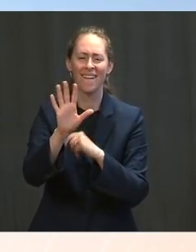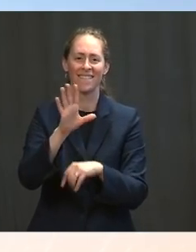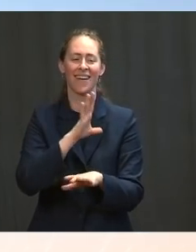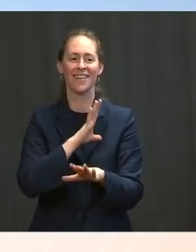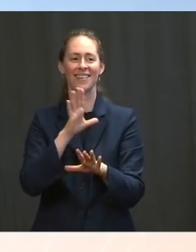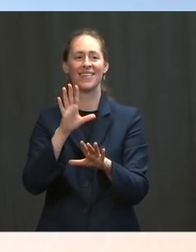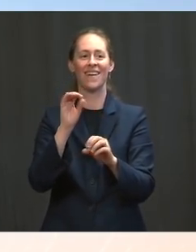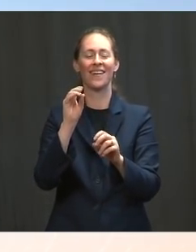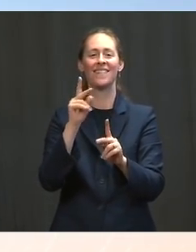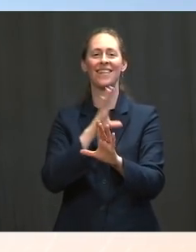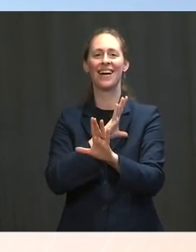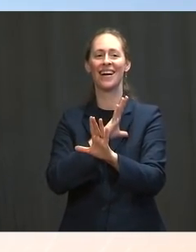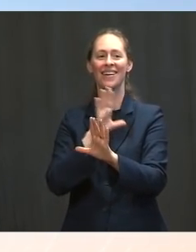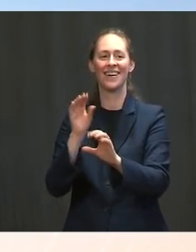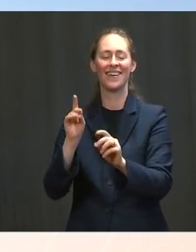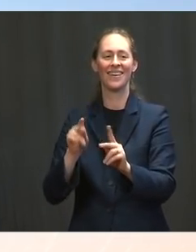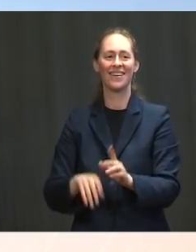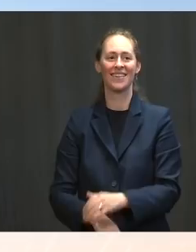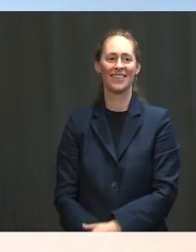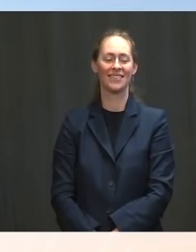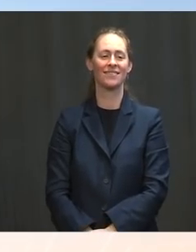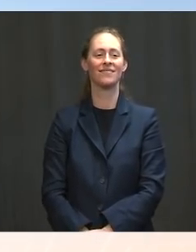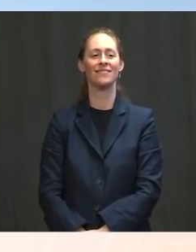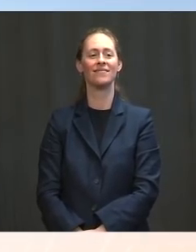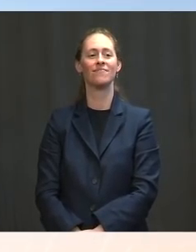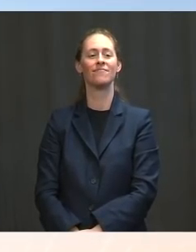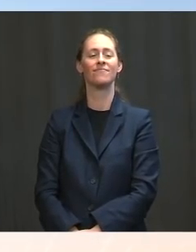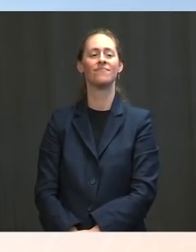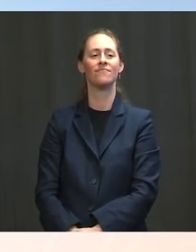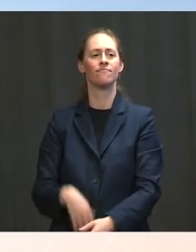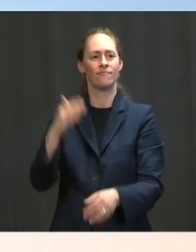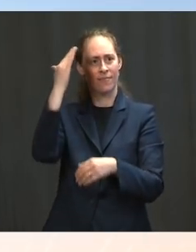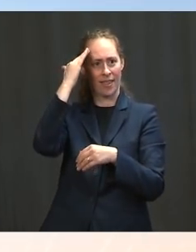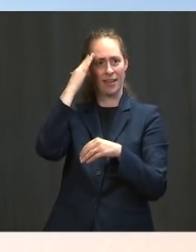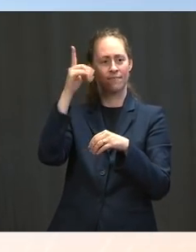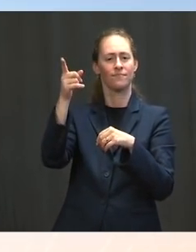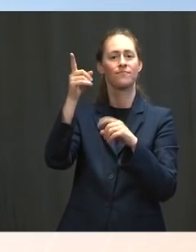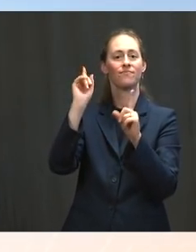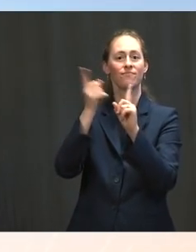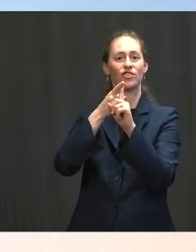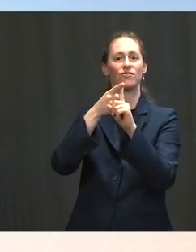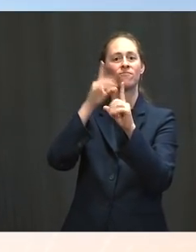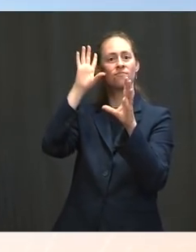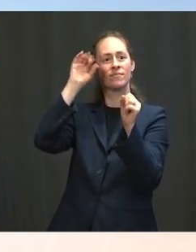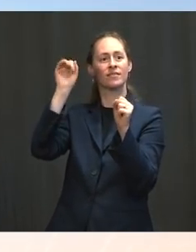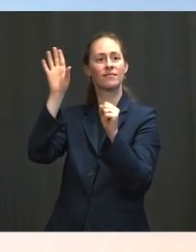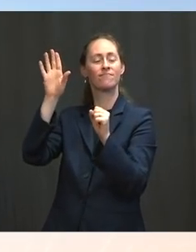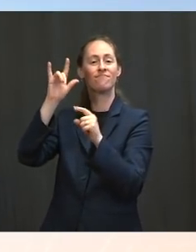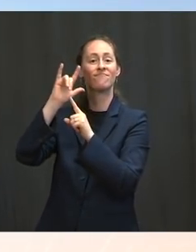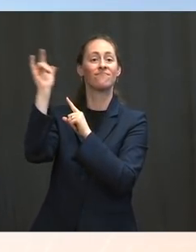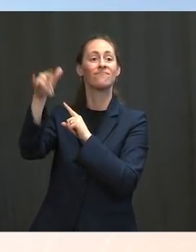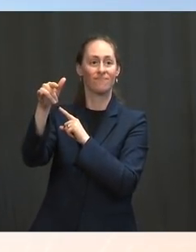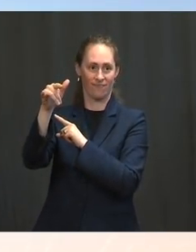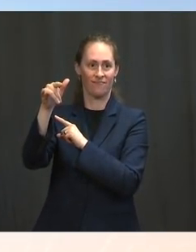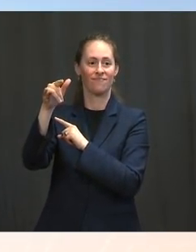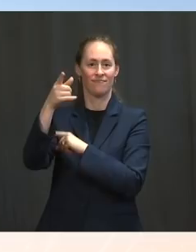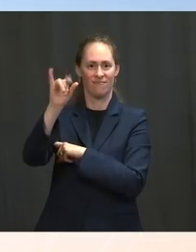But as you know, this visit is -- it's the first presidential visit -- Ms. Psaki: Yeah. The Press: -- of Biden to Illinois, and COVID came in just as he was about to come